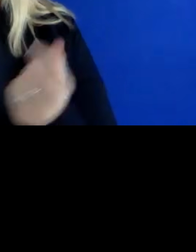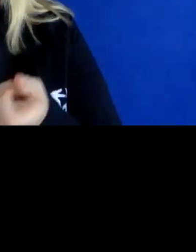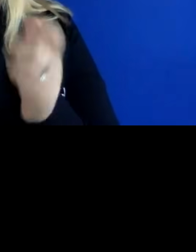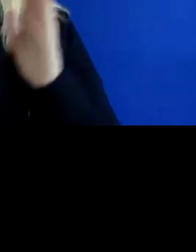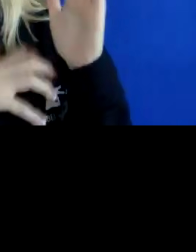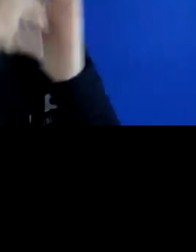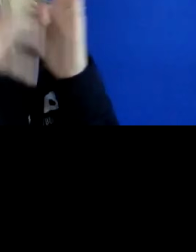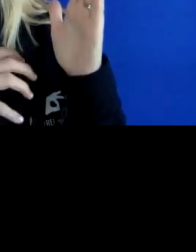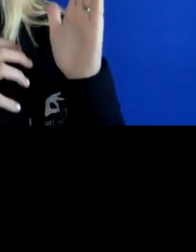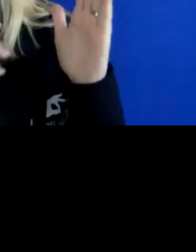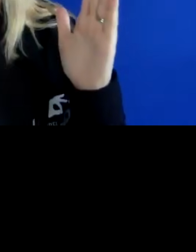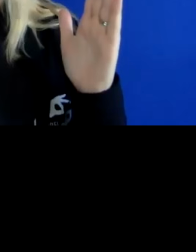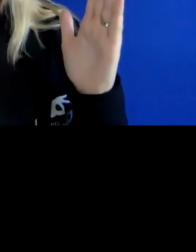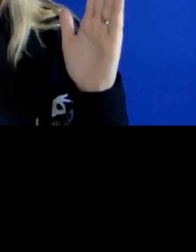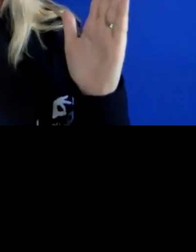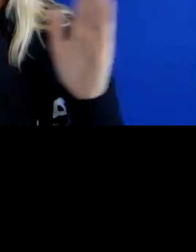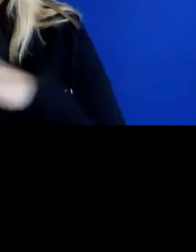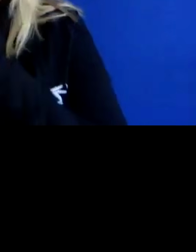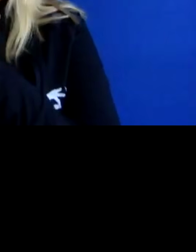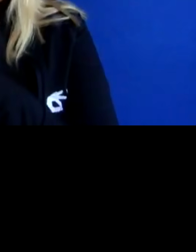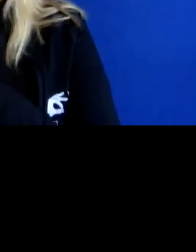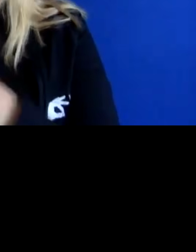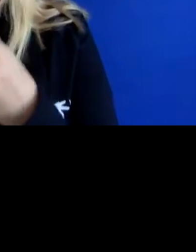it can't just have an audio file for you to play and listen to for accuracy.